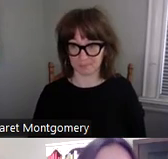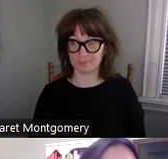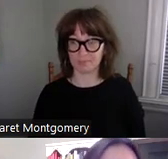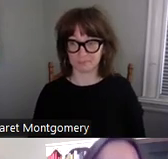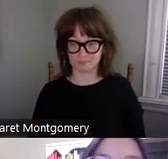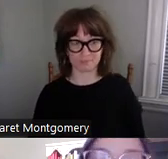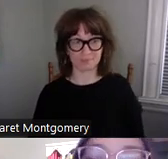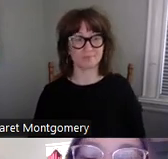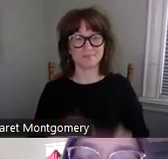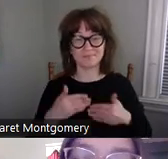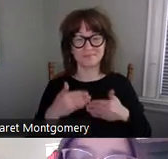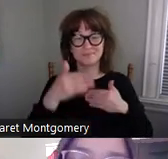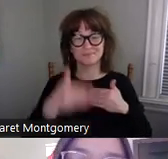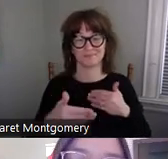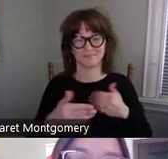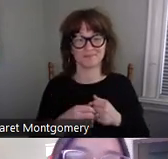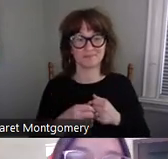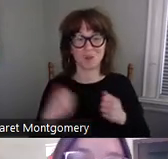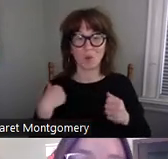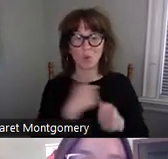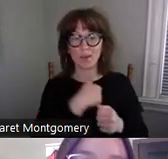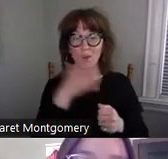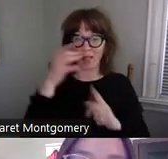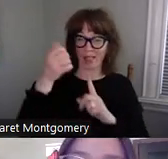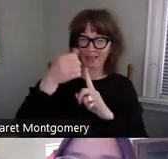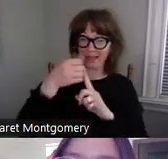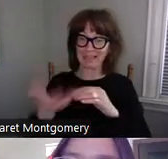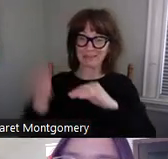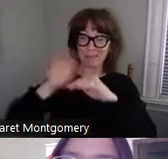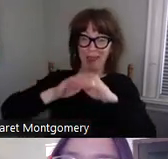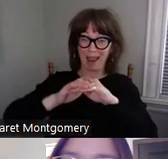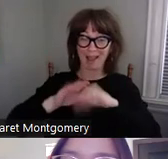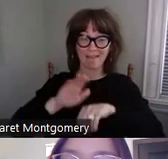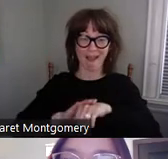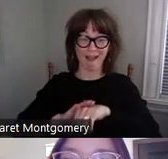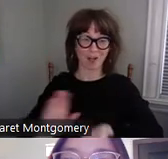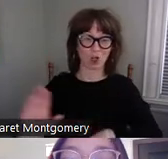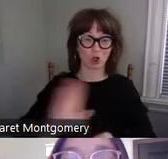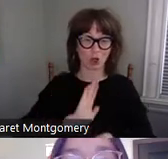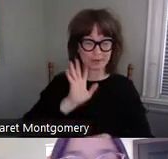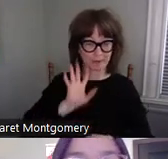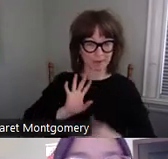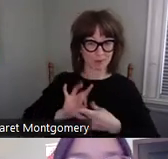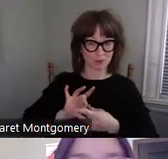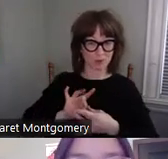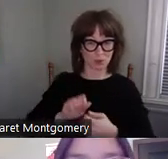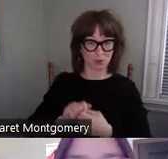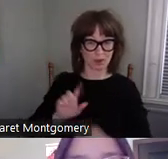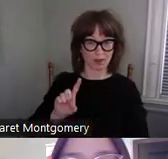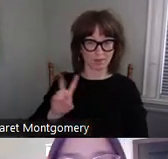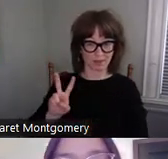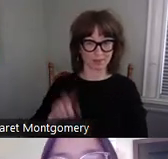upon your current associations and one way is just kind of to use this tool as a visualization